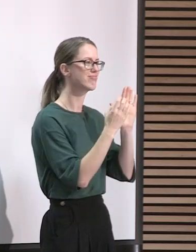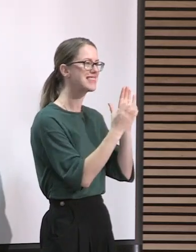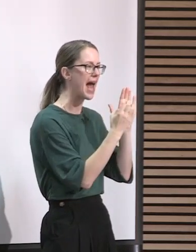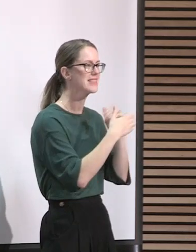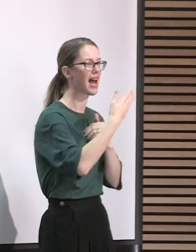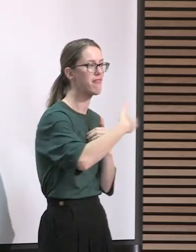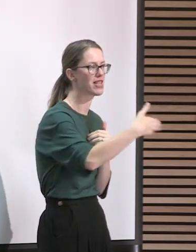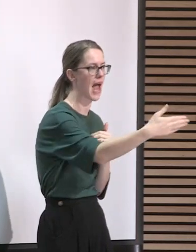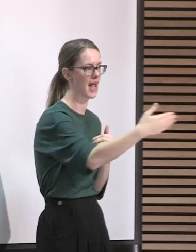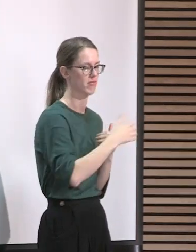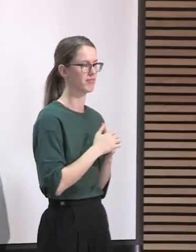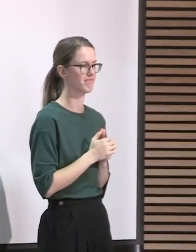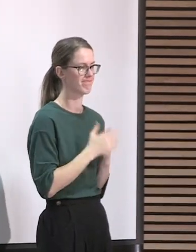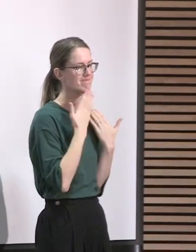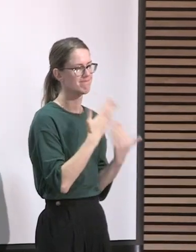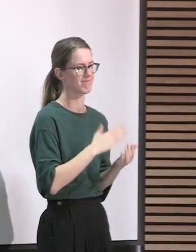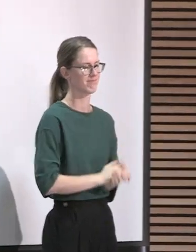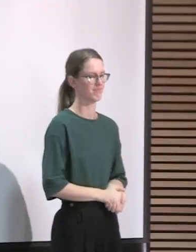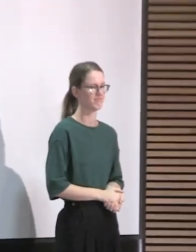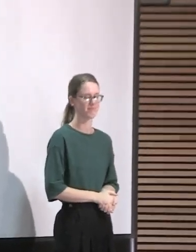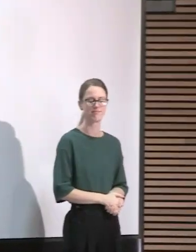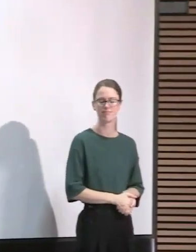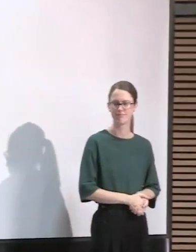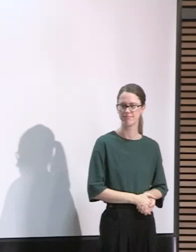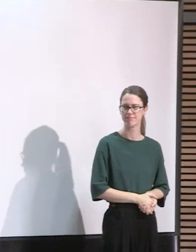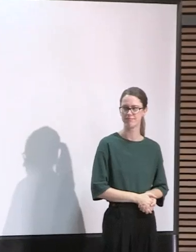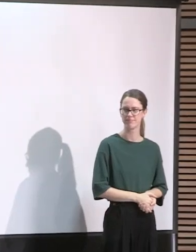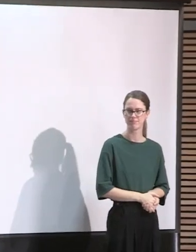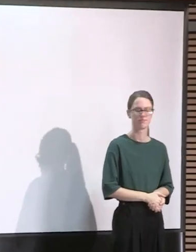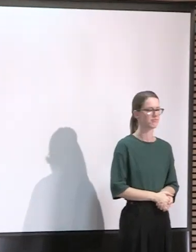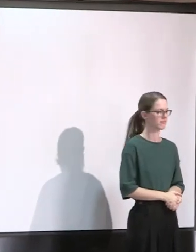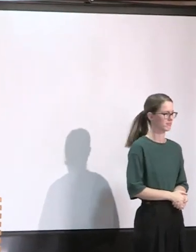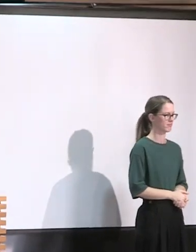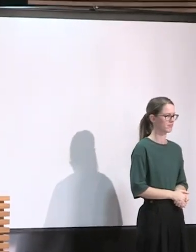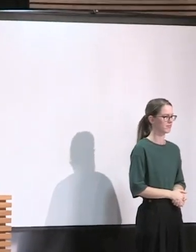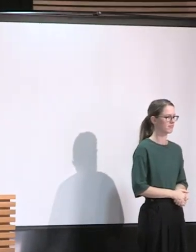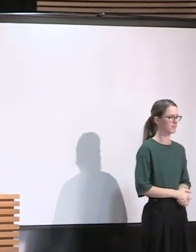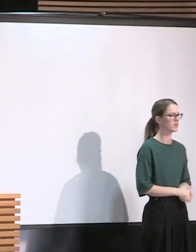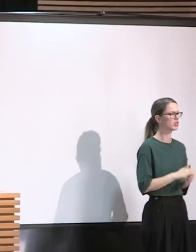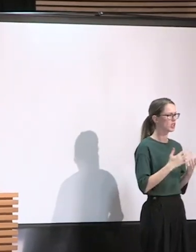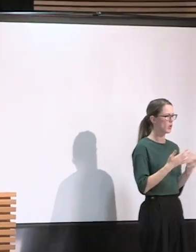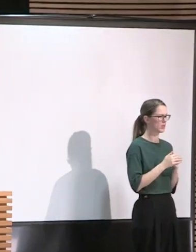the app, and an average of 1.4 million scans every day for the past seven days. Thank